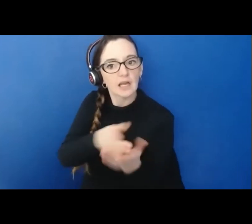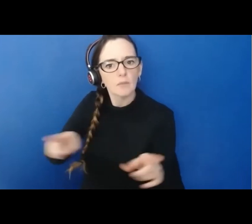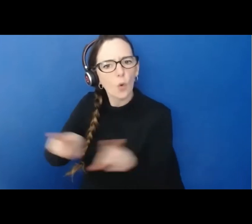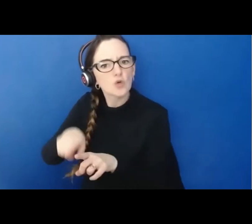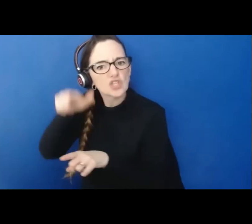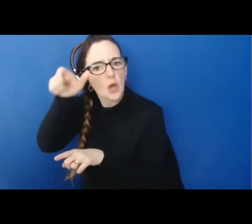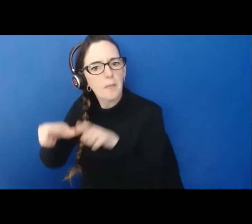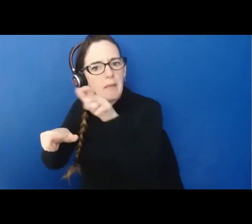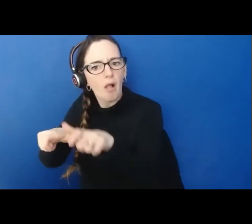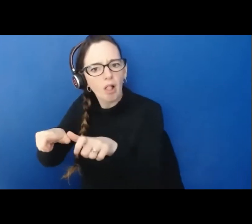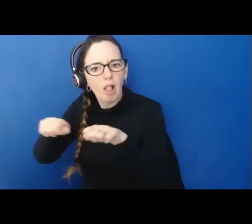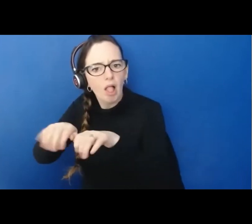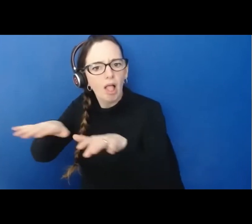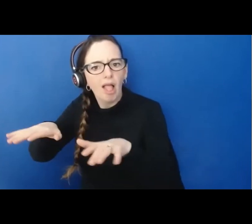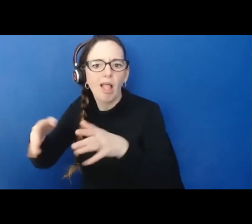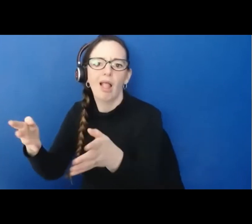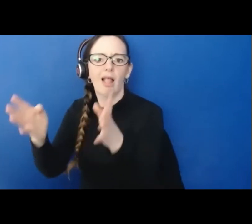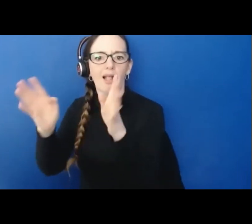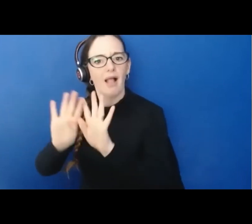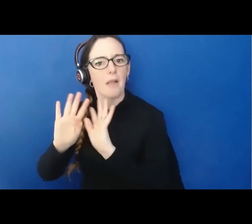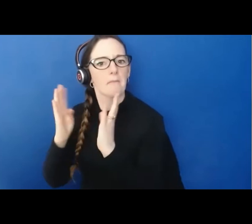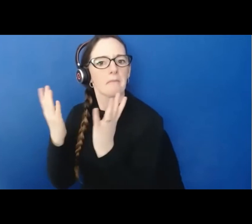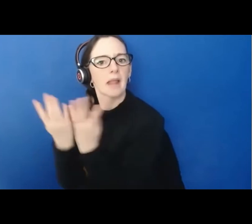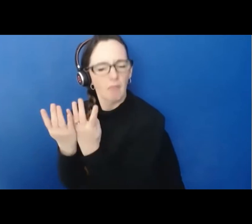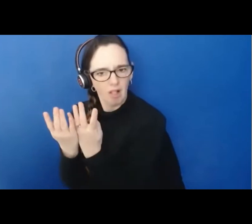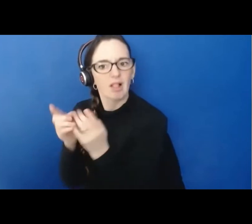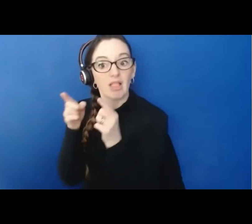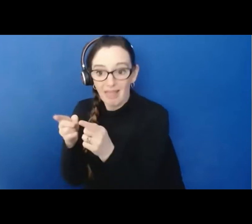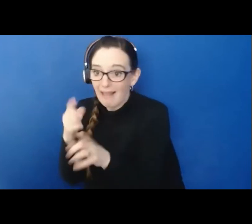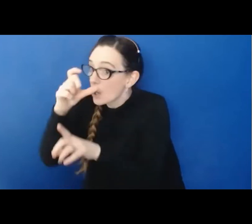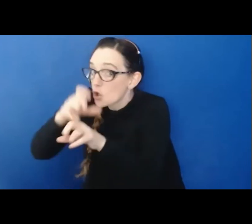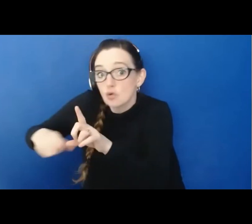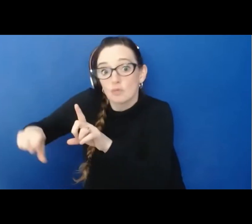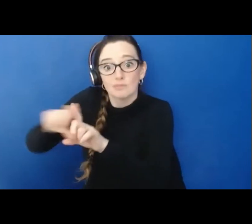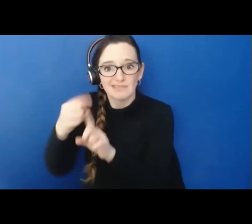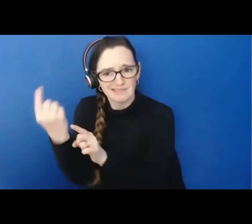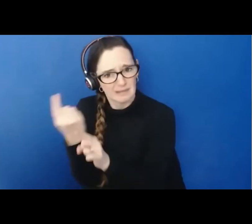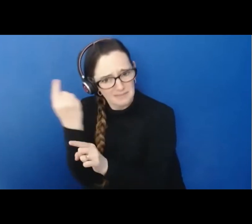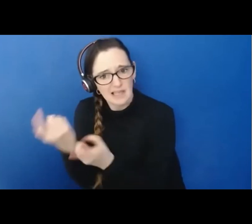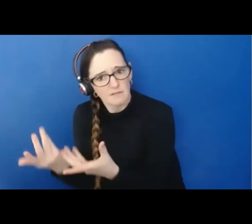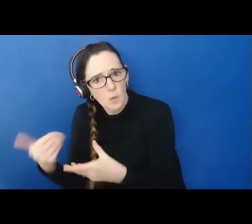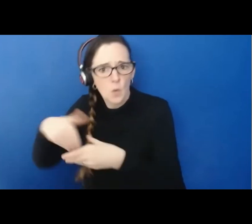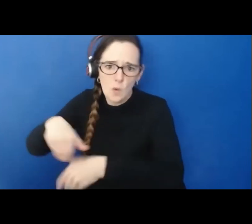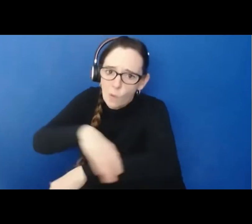As groups of communities who participate in the creation and experience of cultural work.